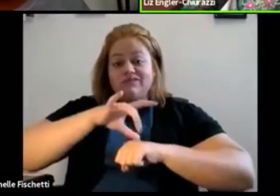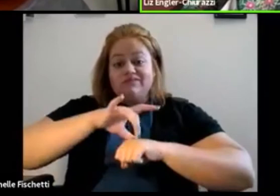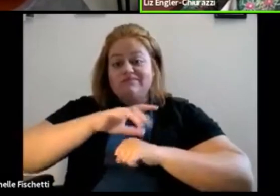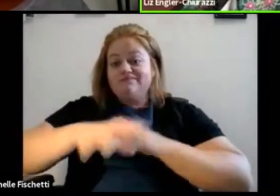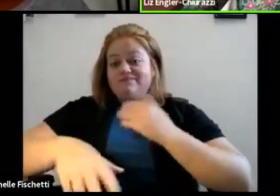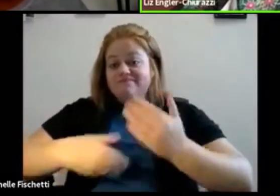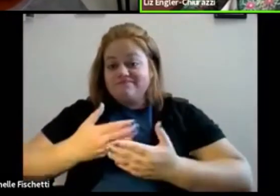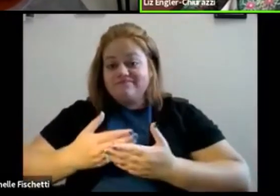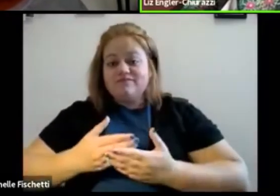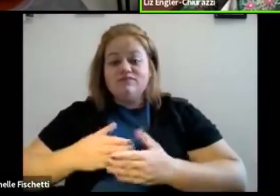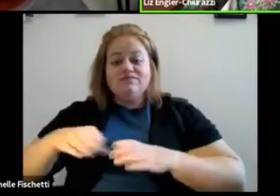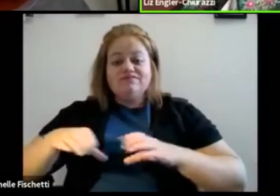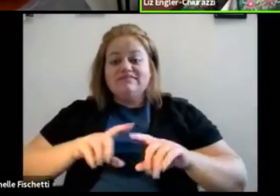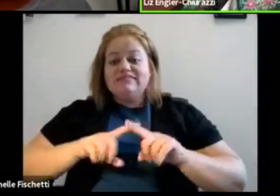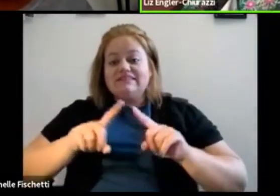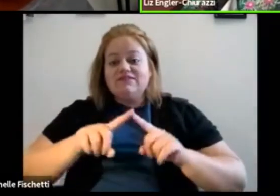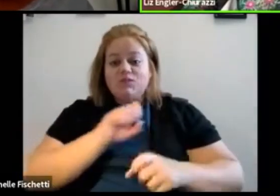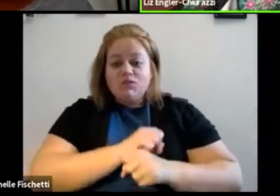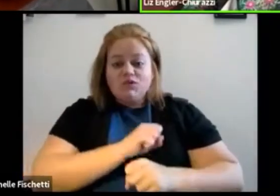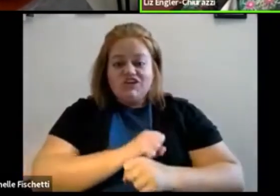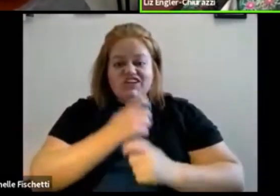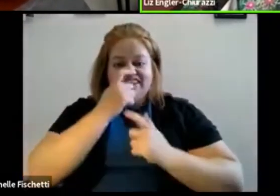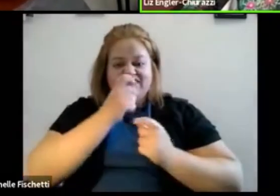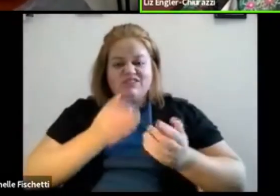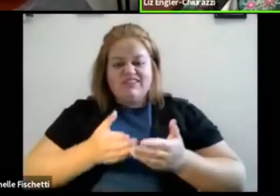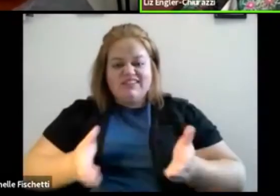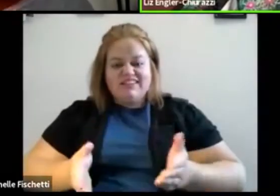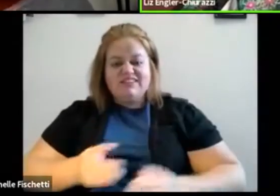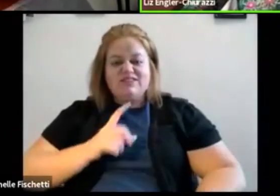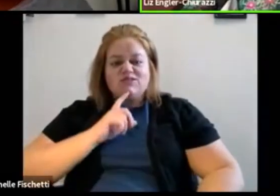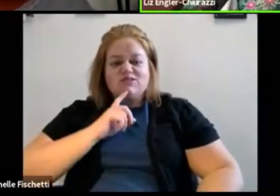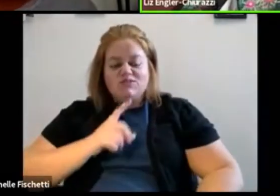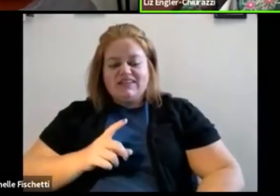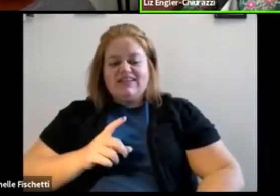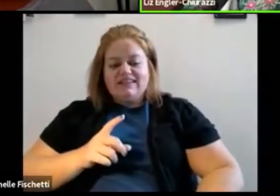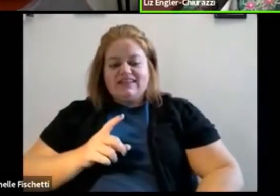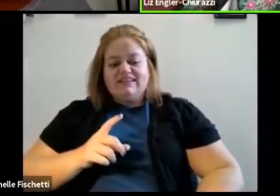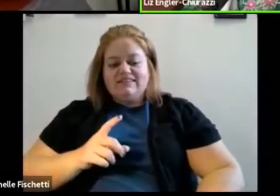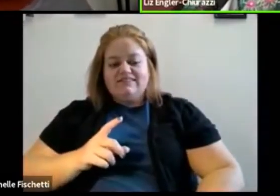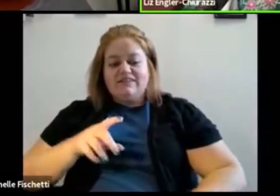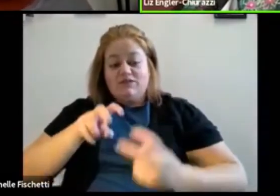work and there's really something to sitting down and talking with them